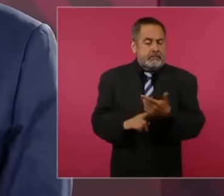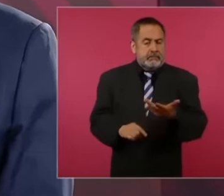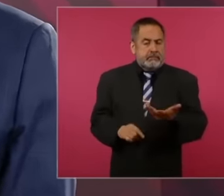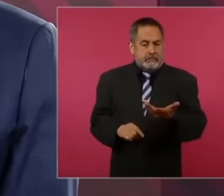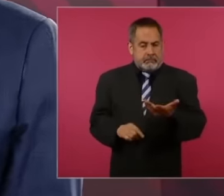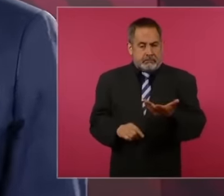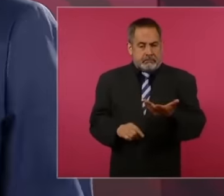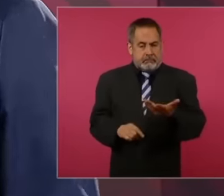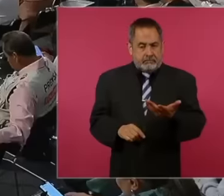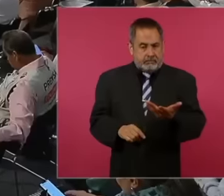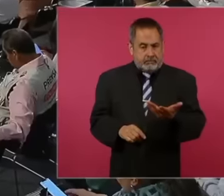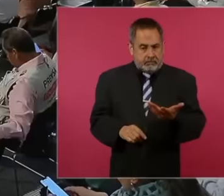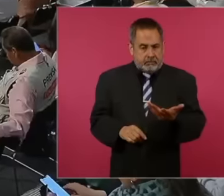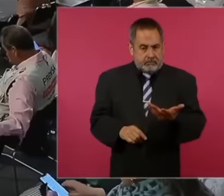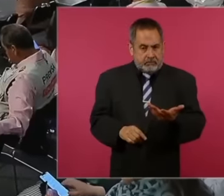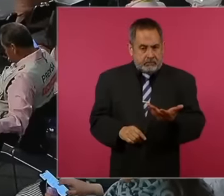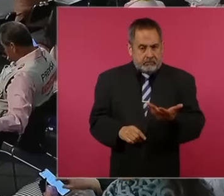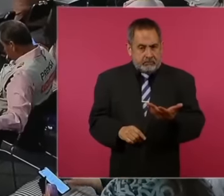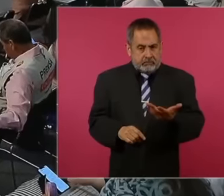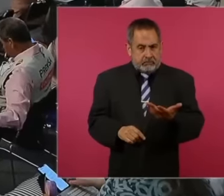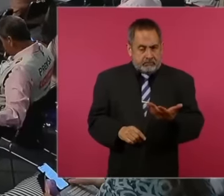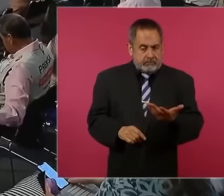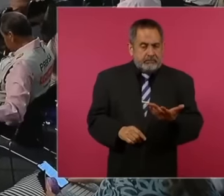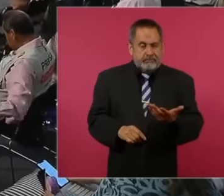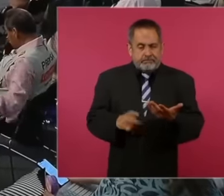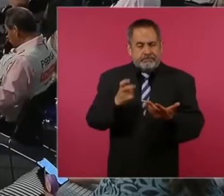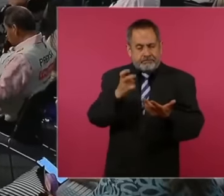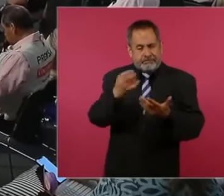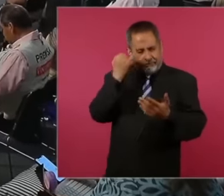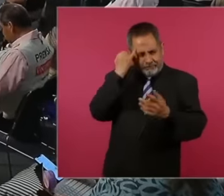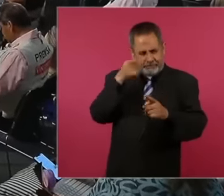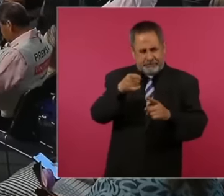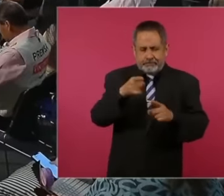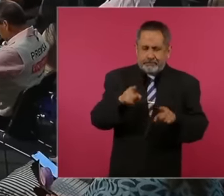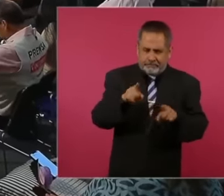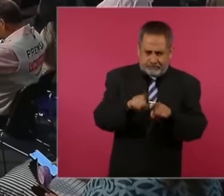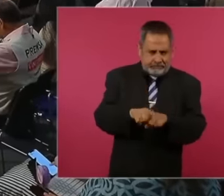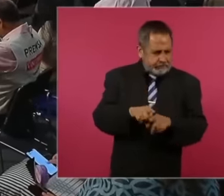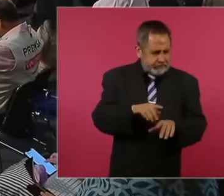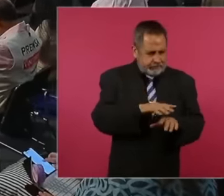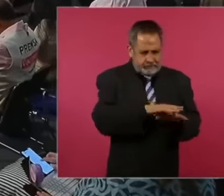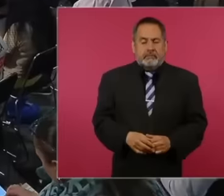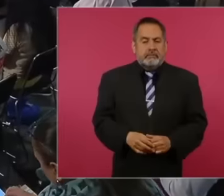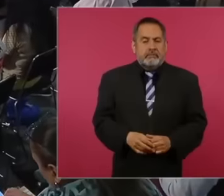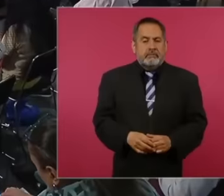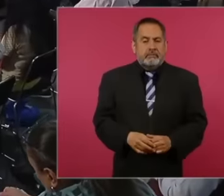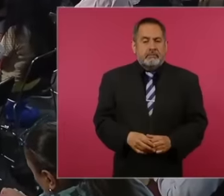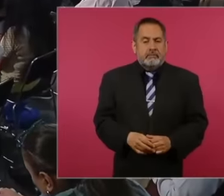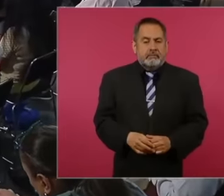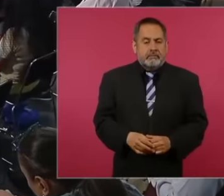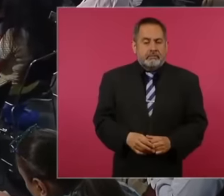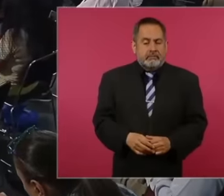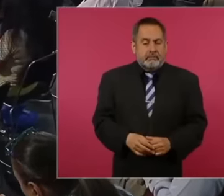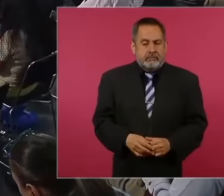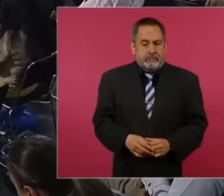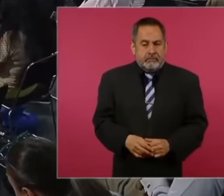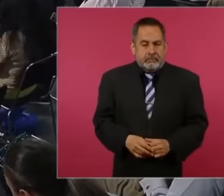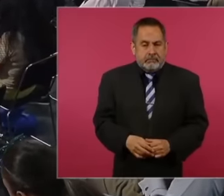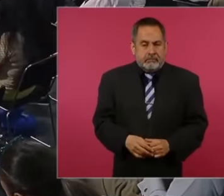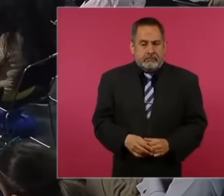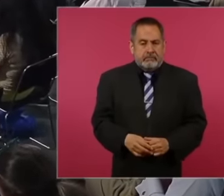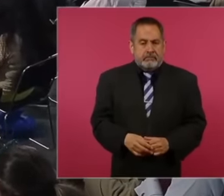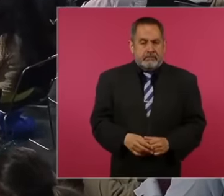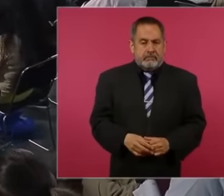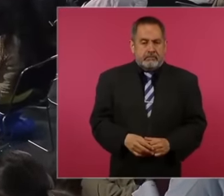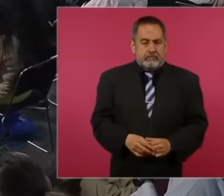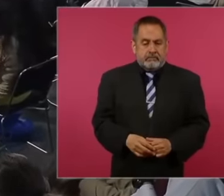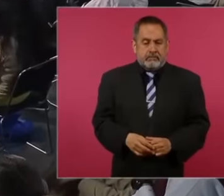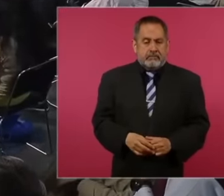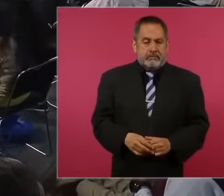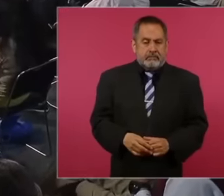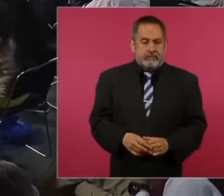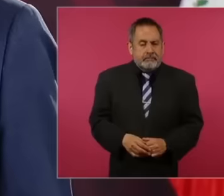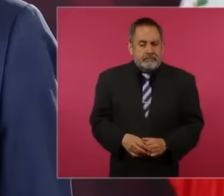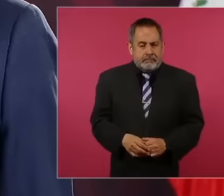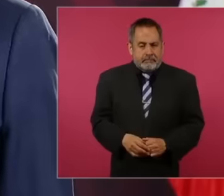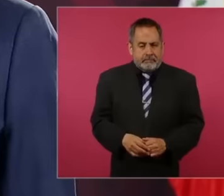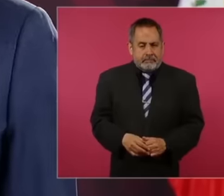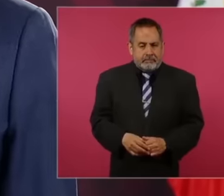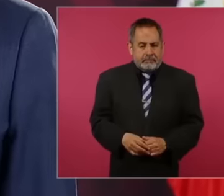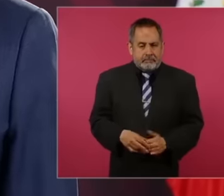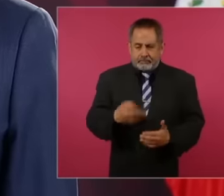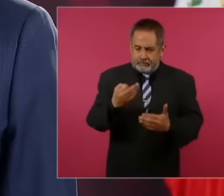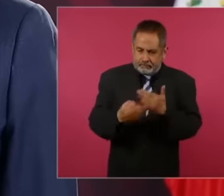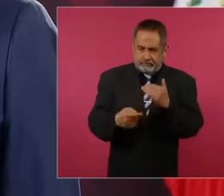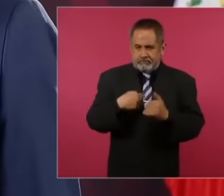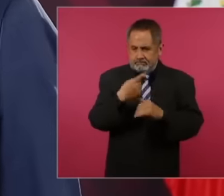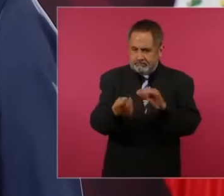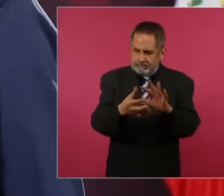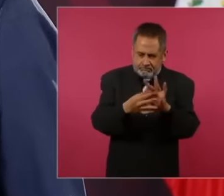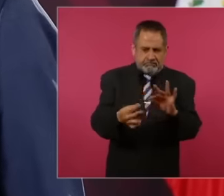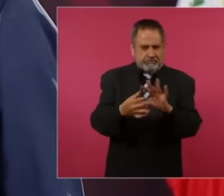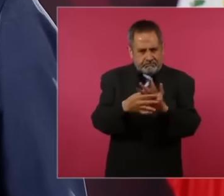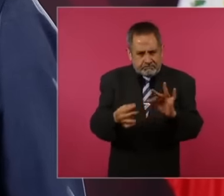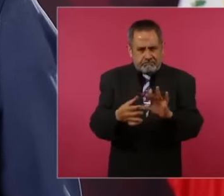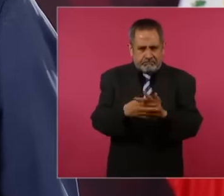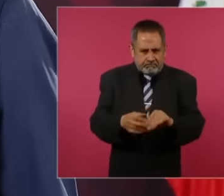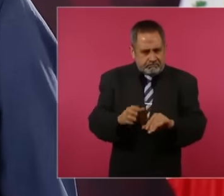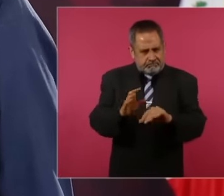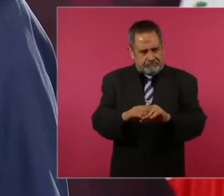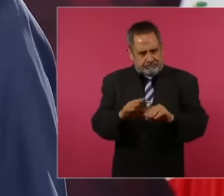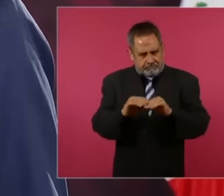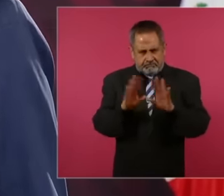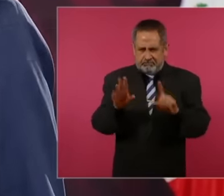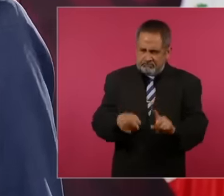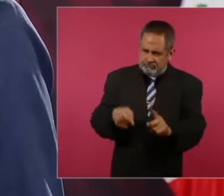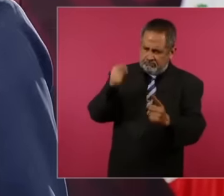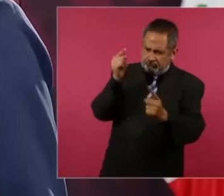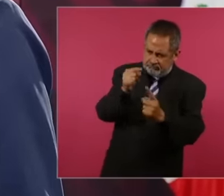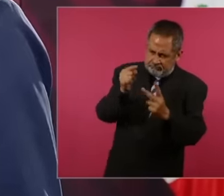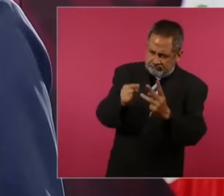in that general framework I repeat that of course it is necessary to explain it in a timely manner